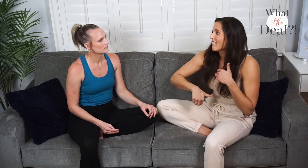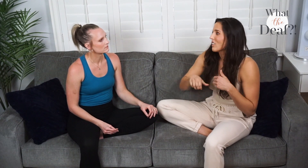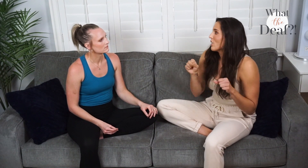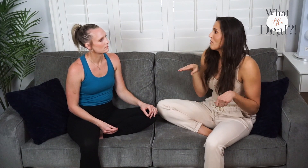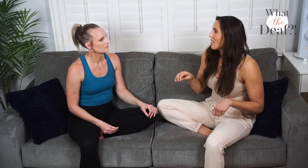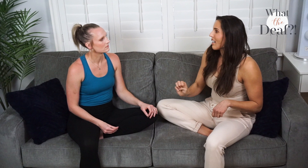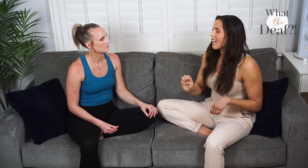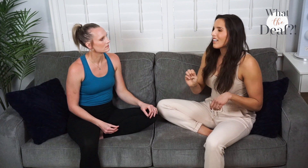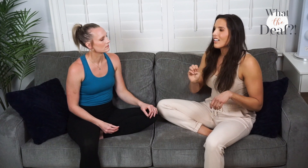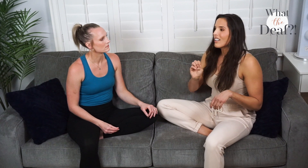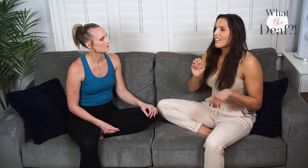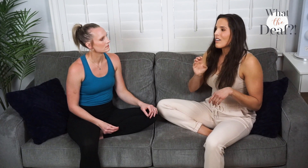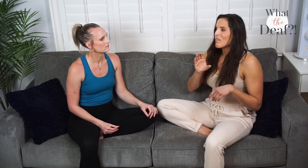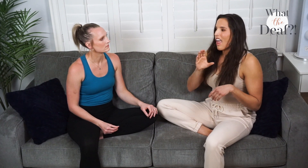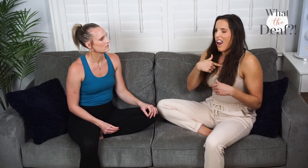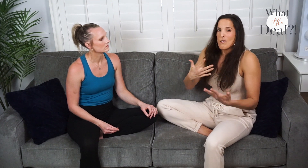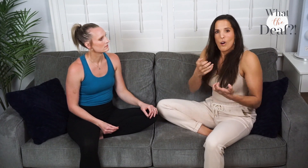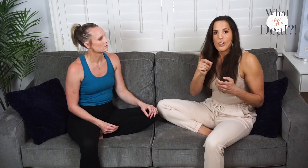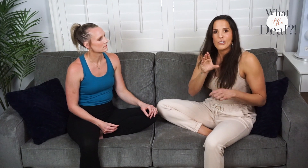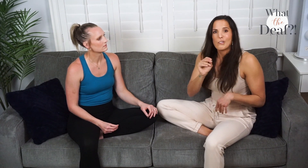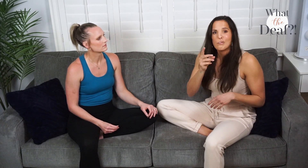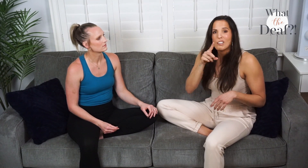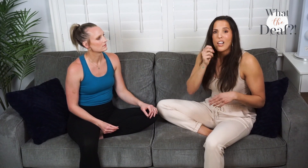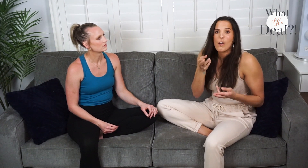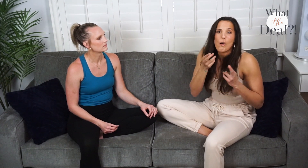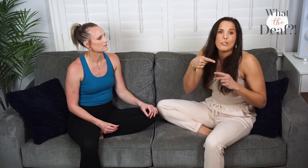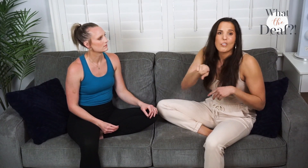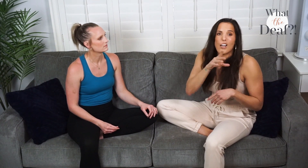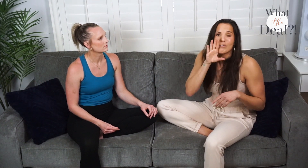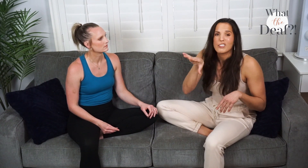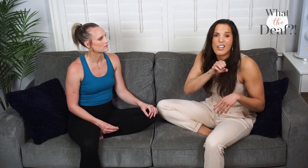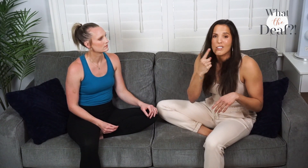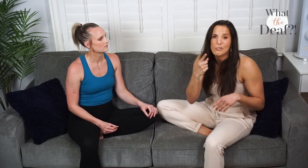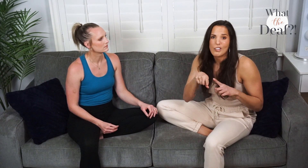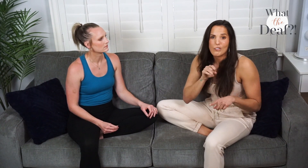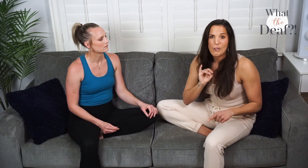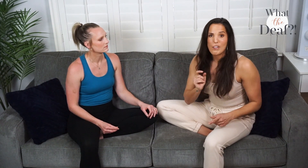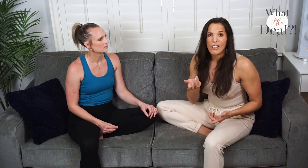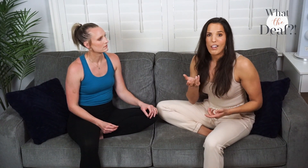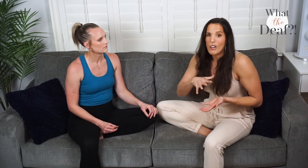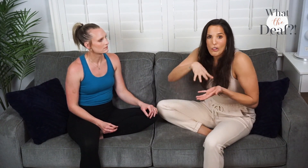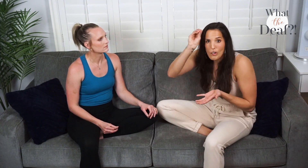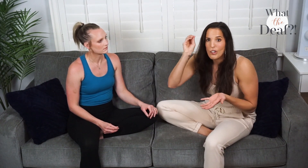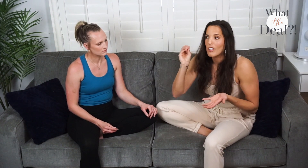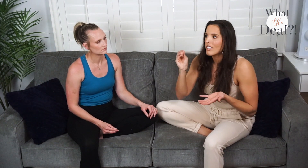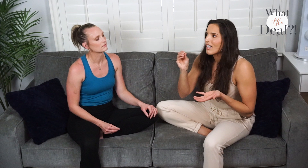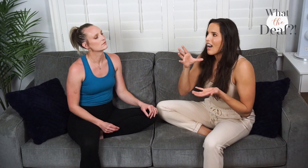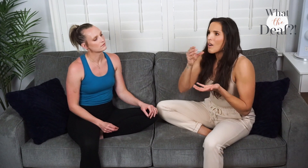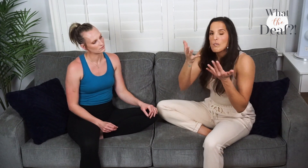no matter how tough it could be. And I wanted to talk about this, and I hope that you guys will take something from it or learn something.